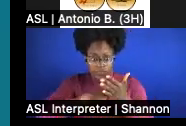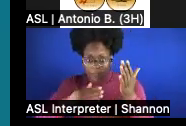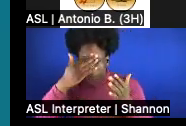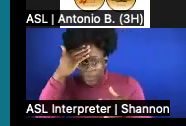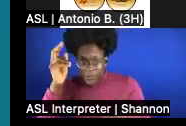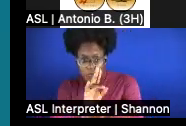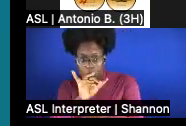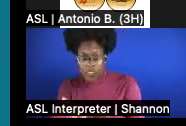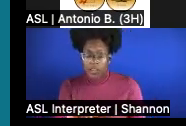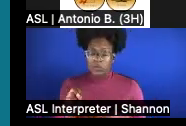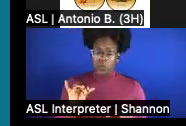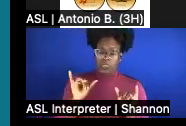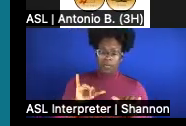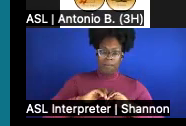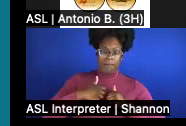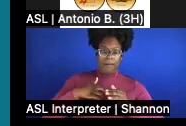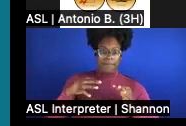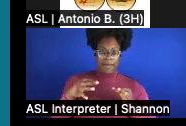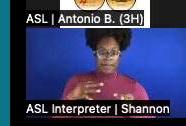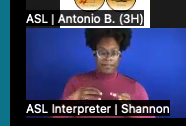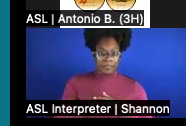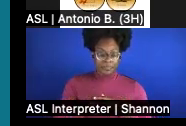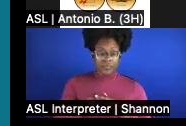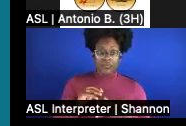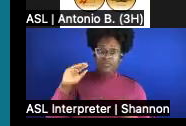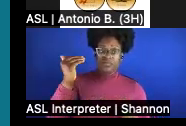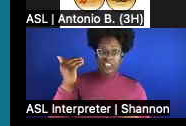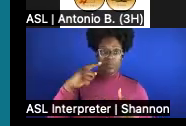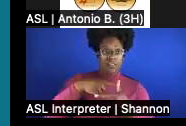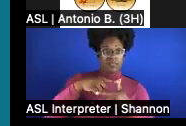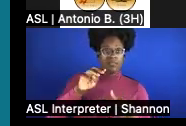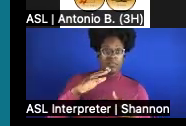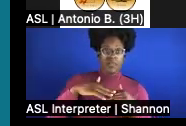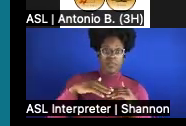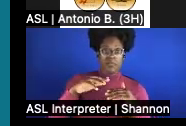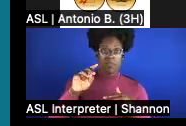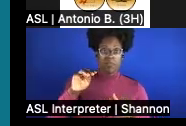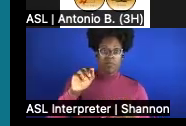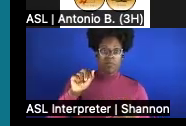at least in my opinion. 92% of minimal marking comments were attempted. Questions